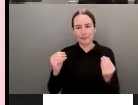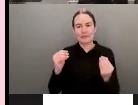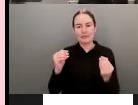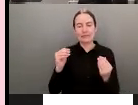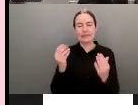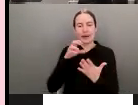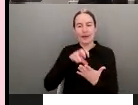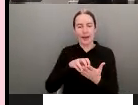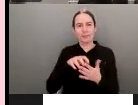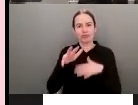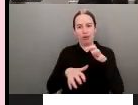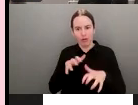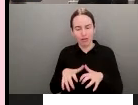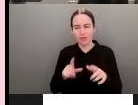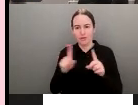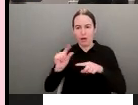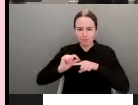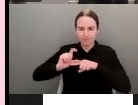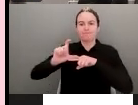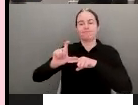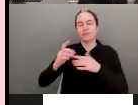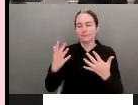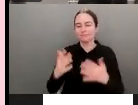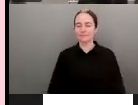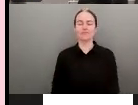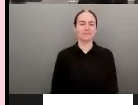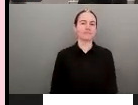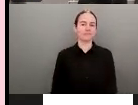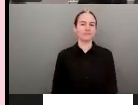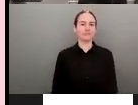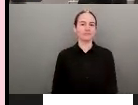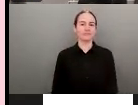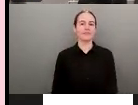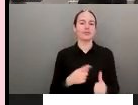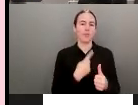And then the one, like... Another accessibility setting is Remove